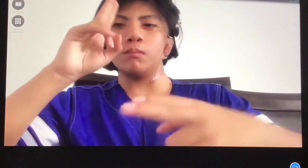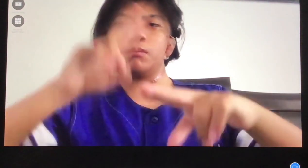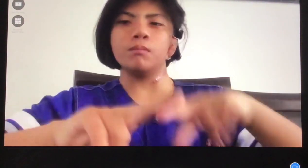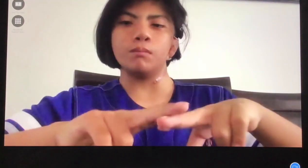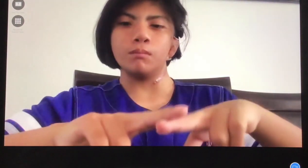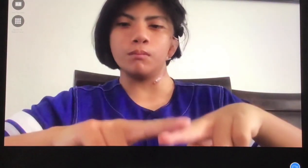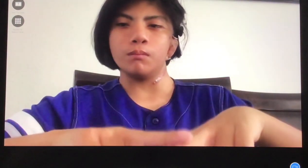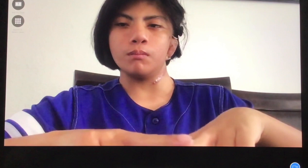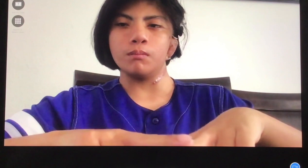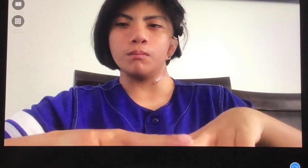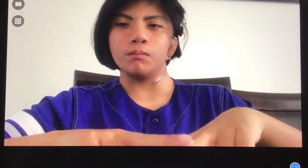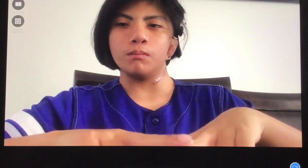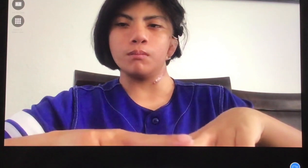playing it was a lot of fun.